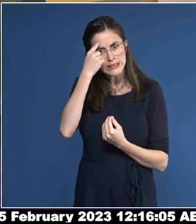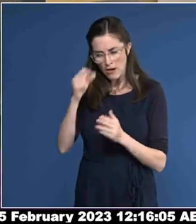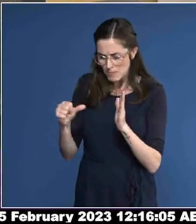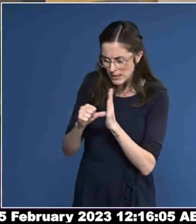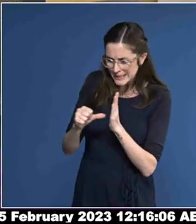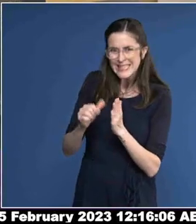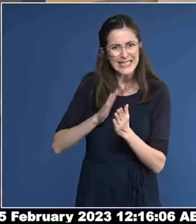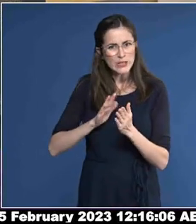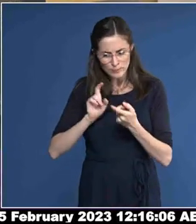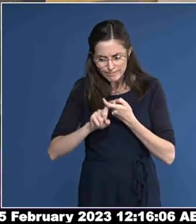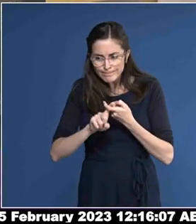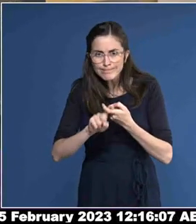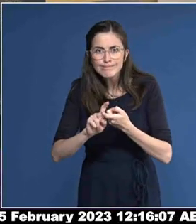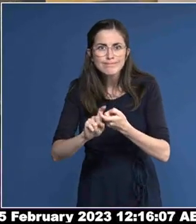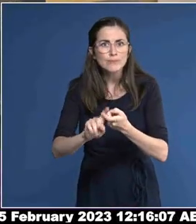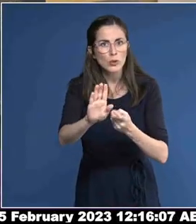financially sound practices?